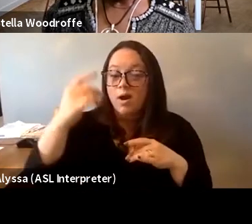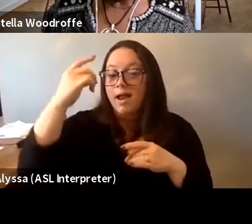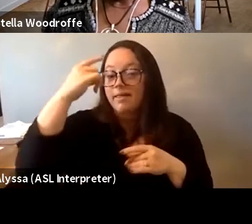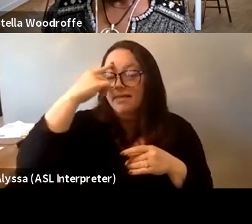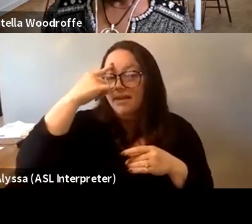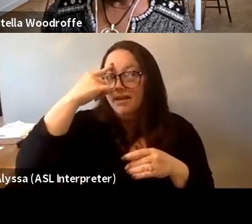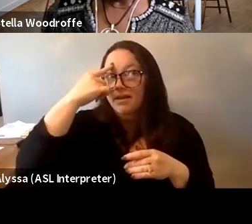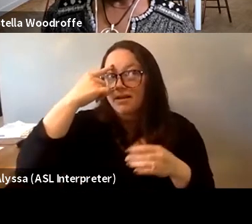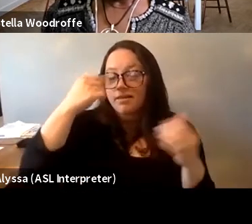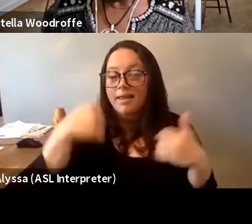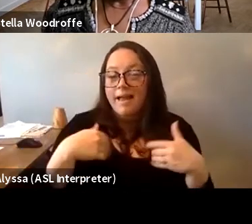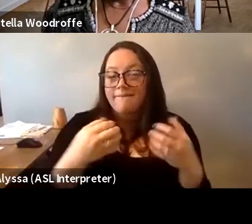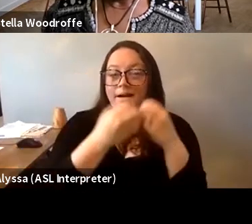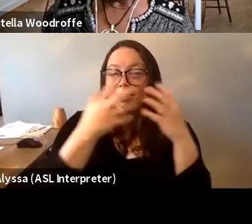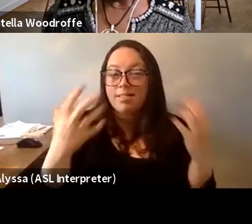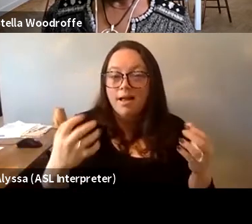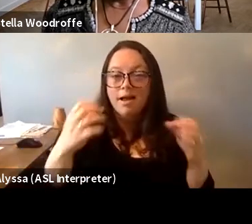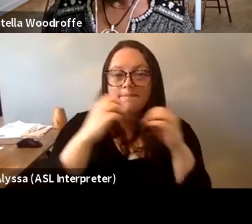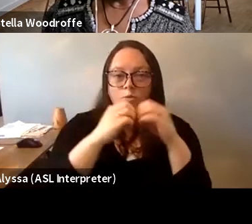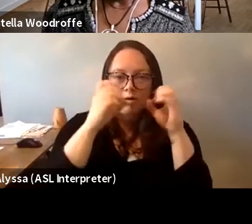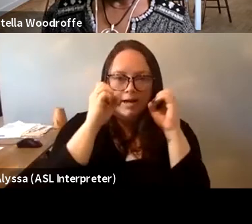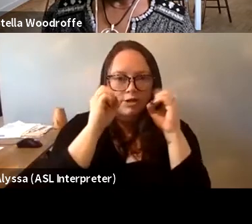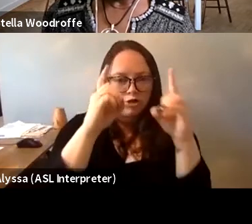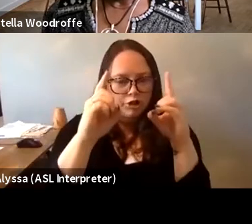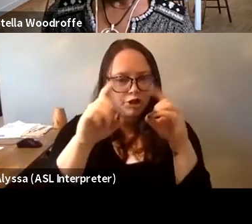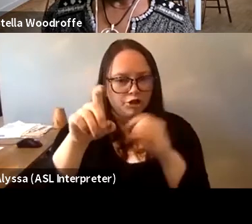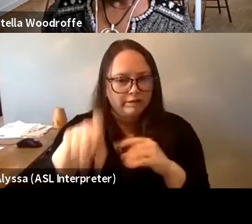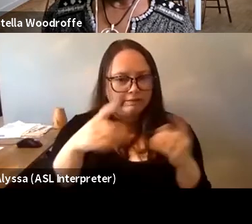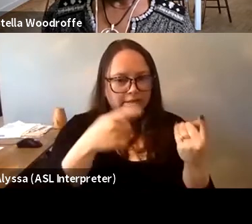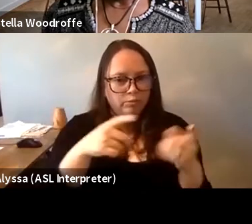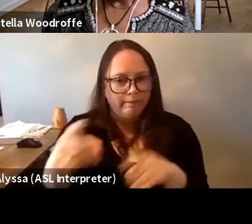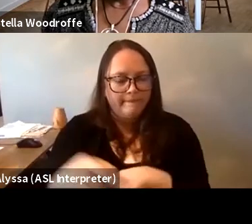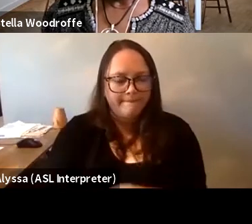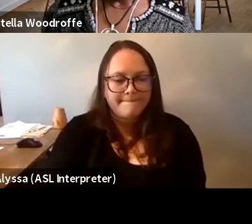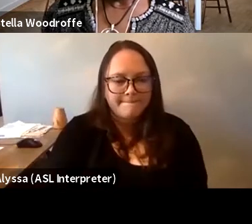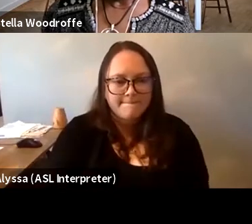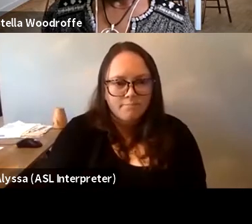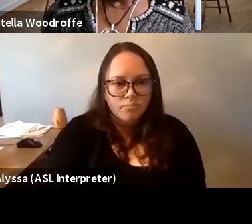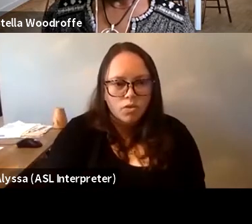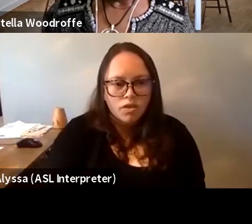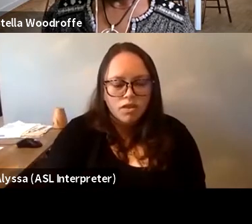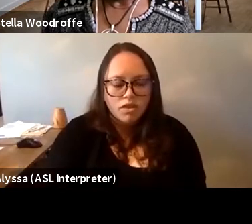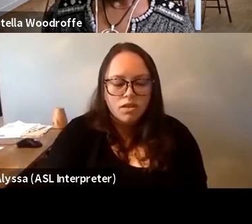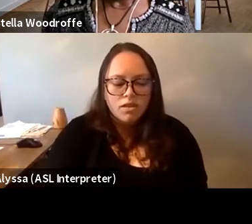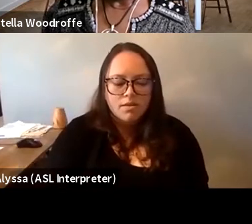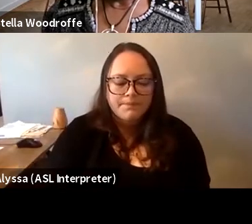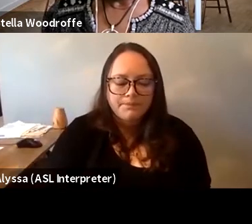a lot more education to be done. And, and communities throughout,